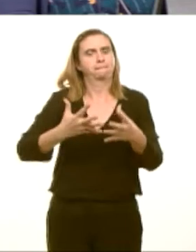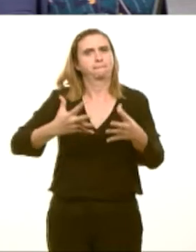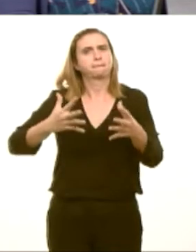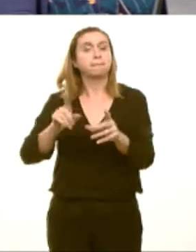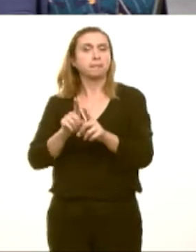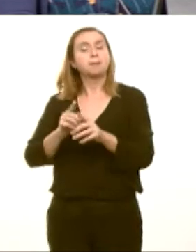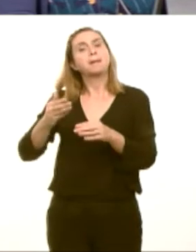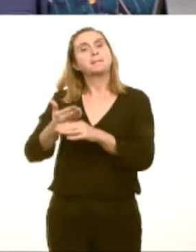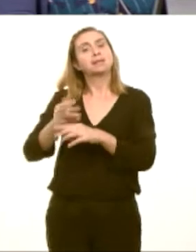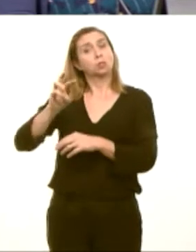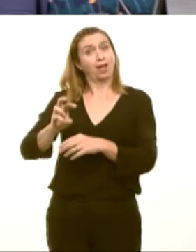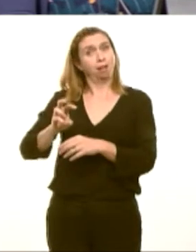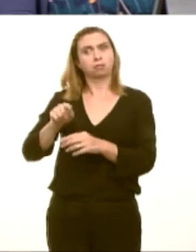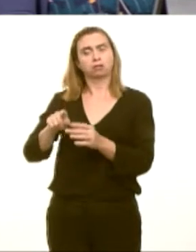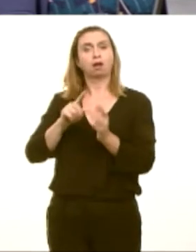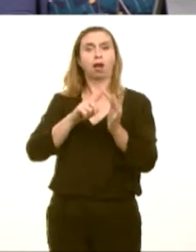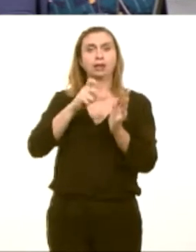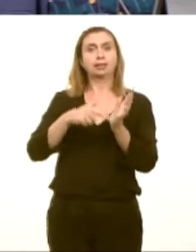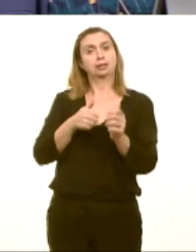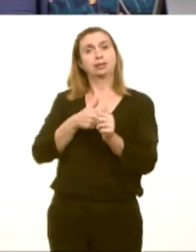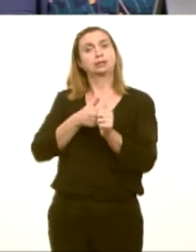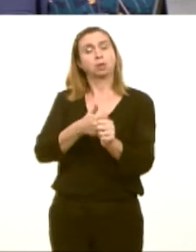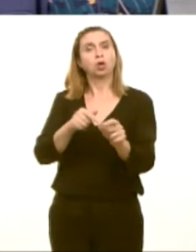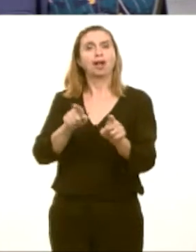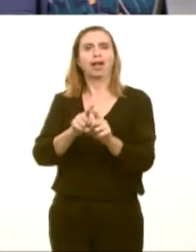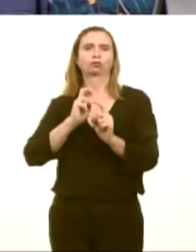through Business Wales, through ICT support and transport infrastructure improvements.